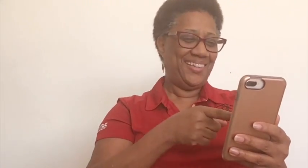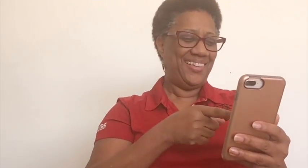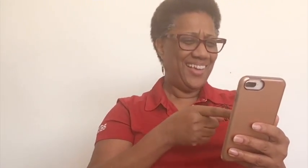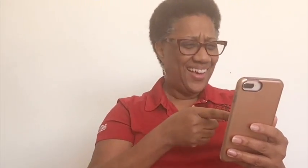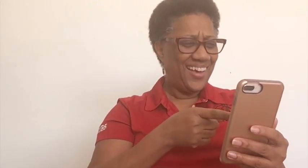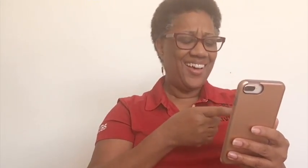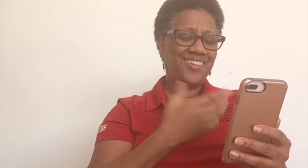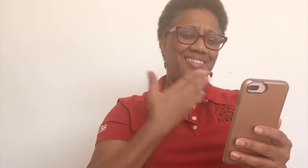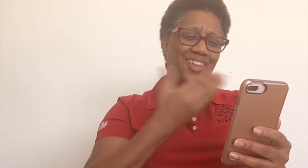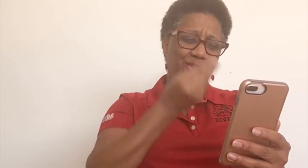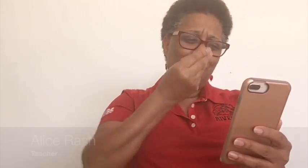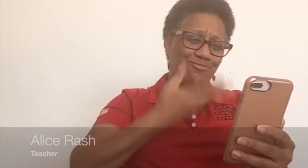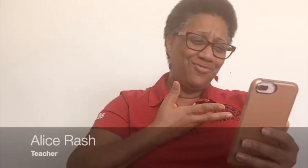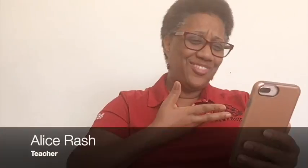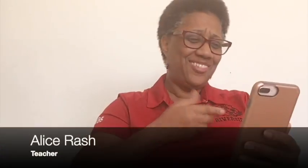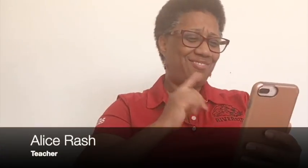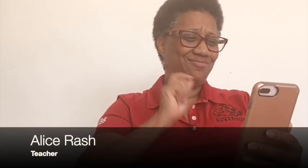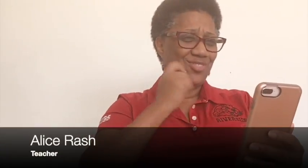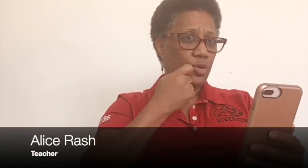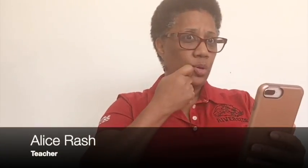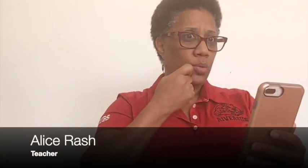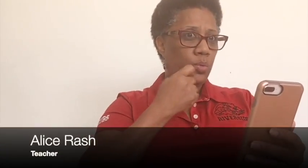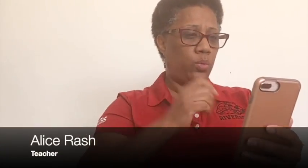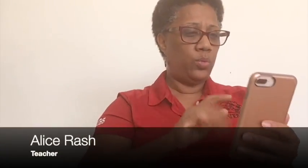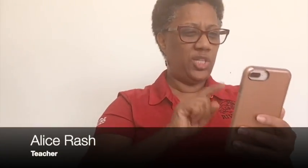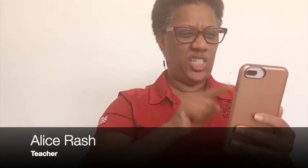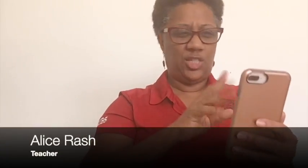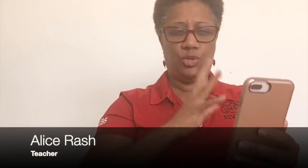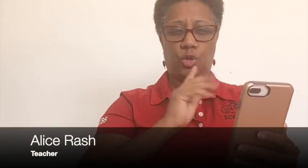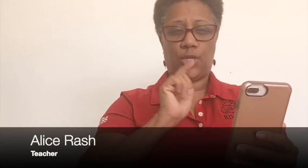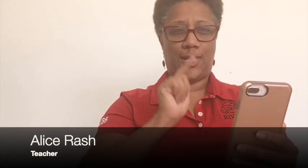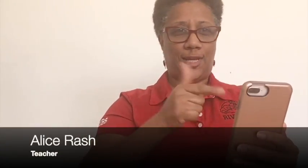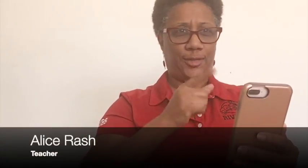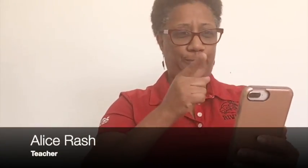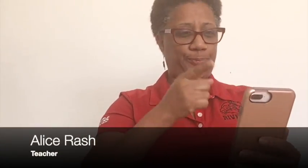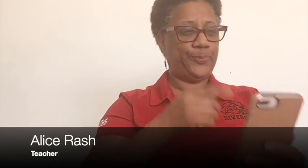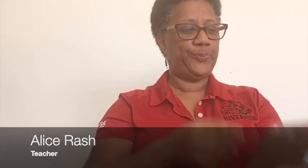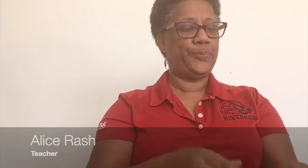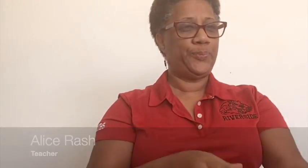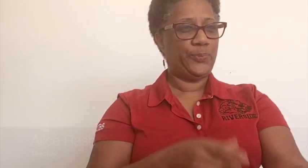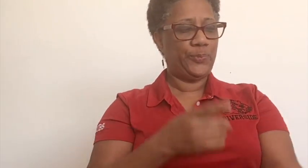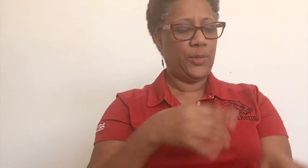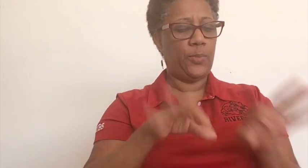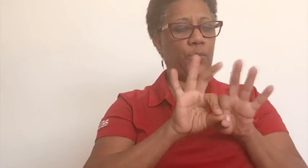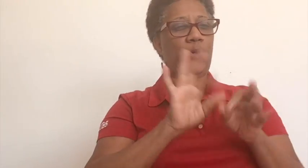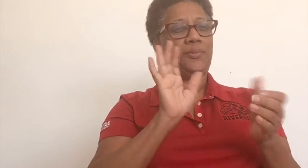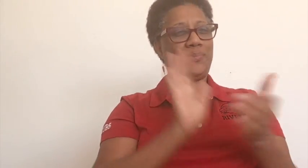Yeah, Oh Oh, you're funny. Well thank you. I appreciate you giving me the heads up cool. OK we gotta talk later.